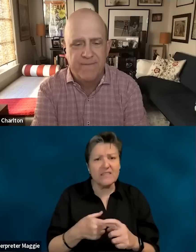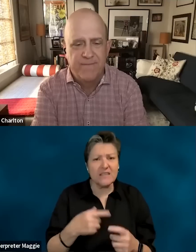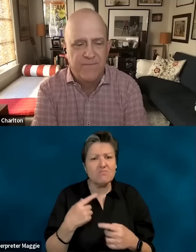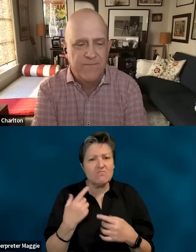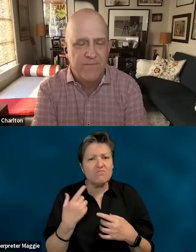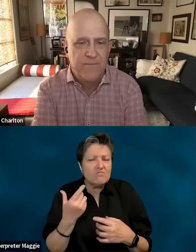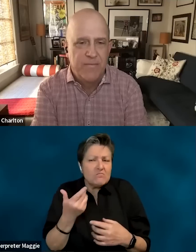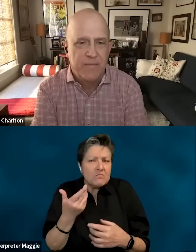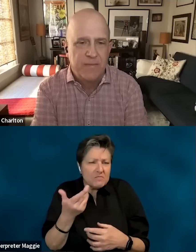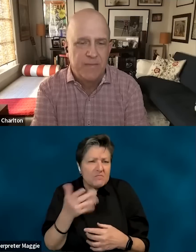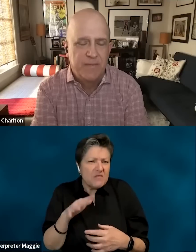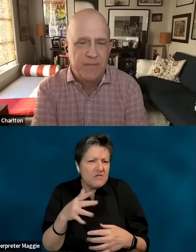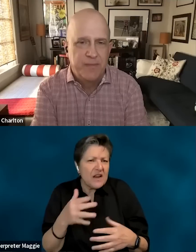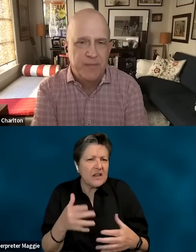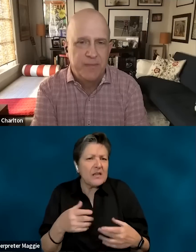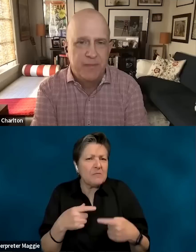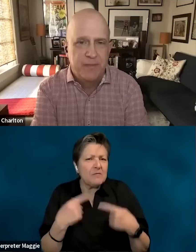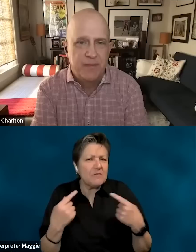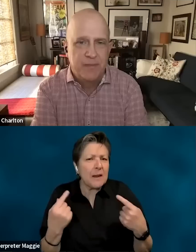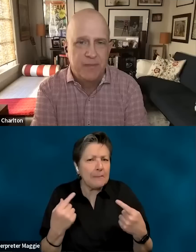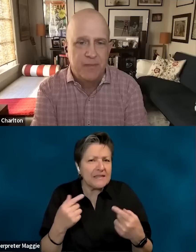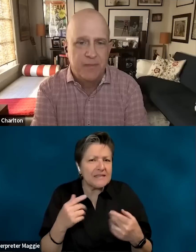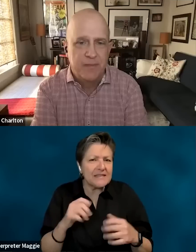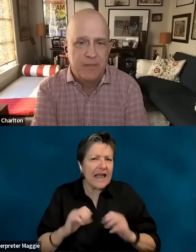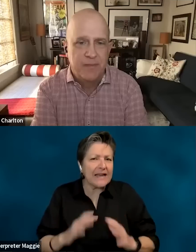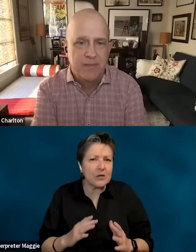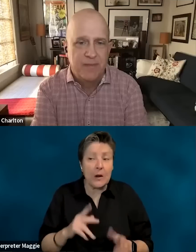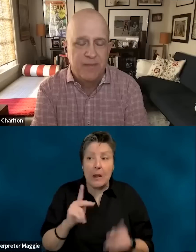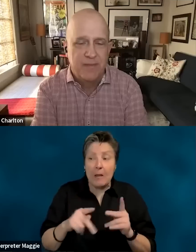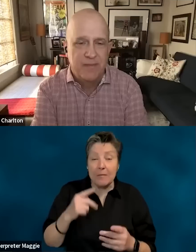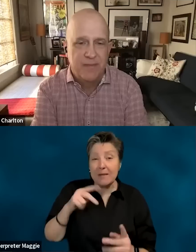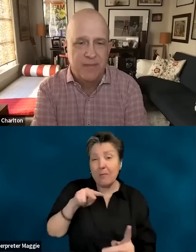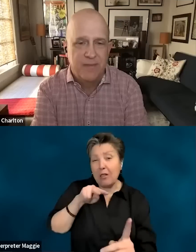At one point people saw him as like the next Brad Pitt. He didn't quite get to that level,